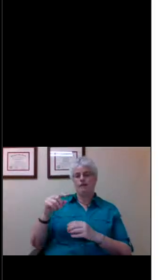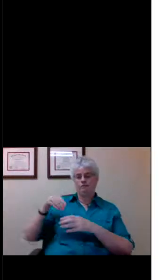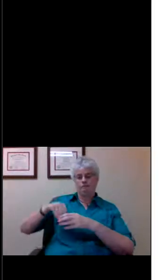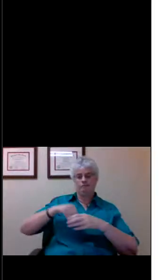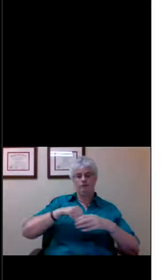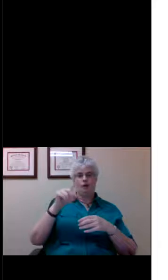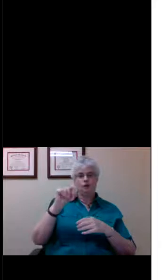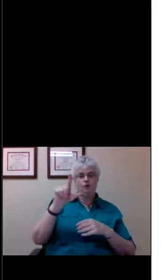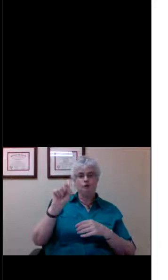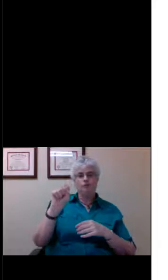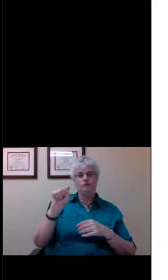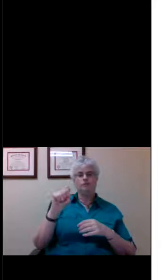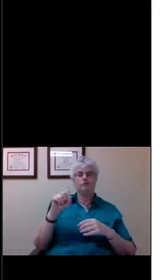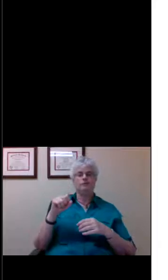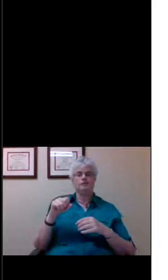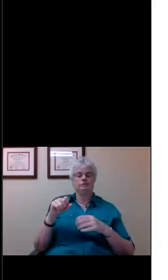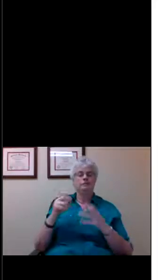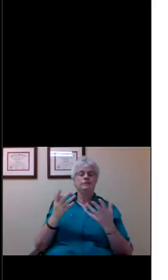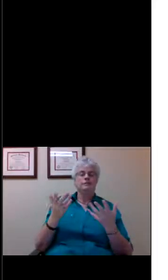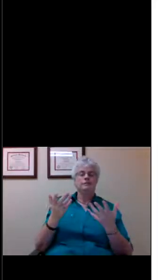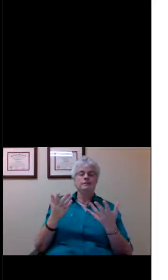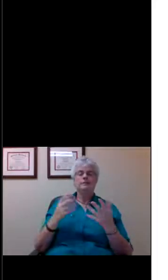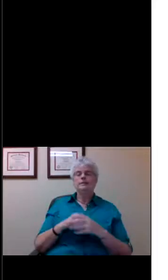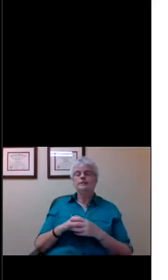that they're trauma-informed and they have different tools in their toolbox